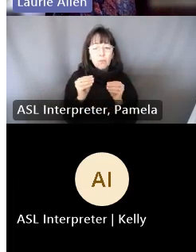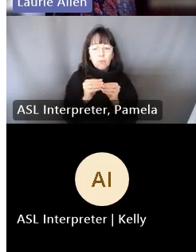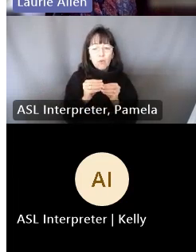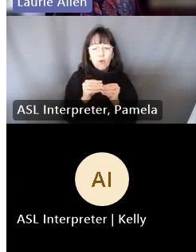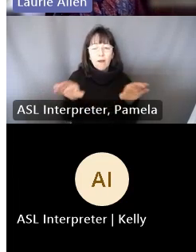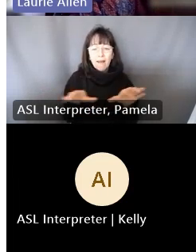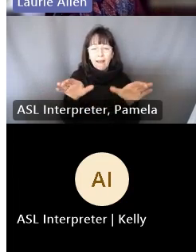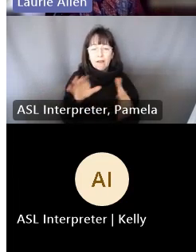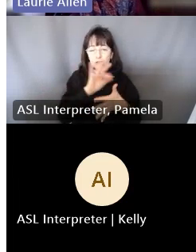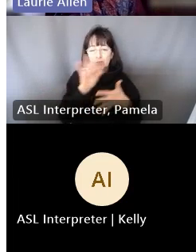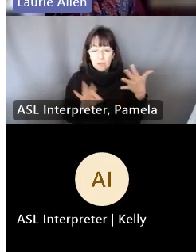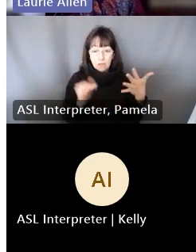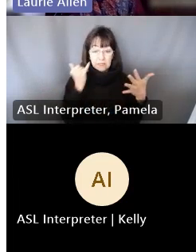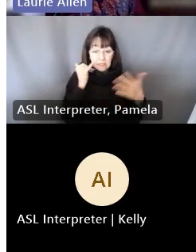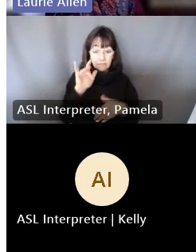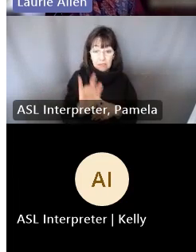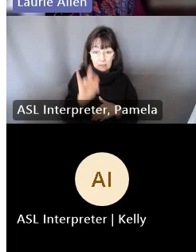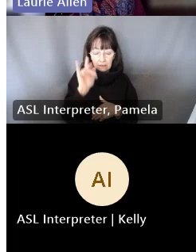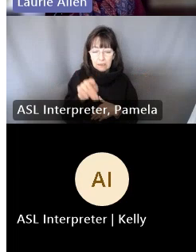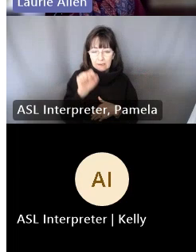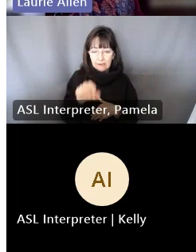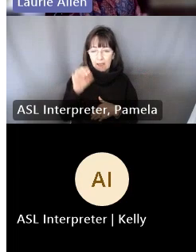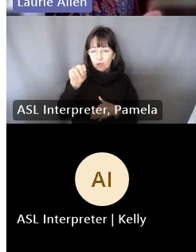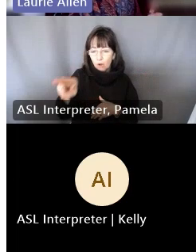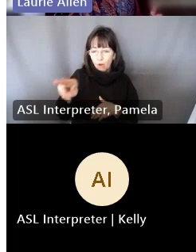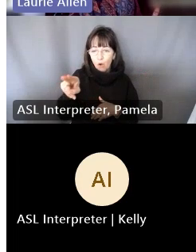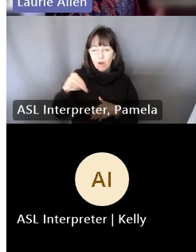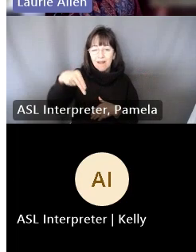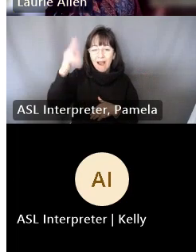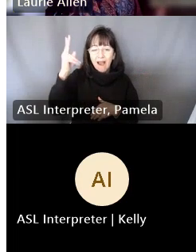And if you click on that, you can turn on high contrast.